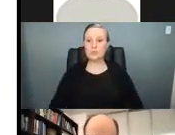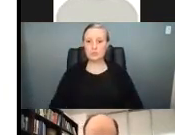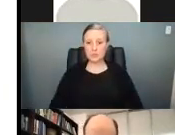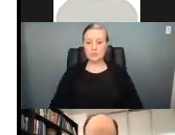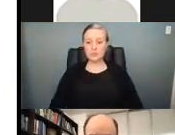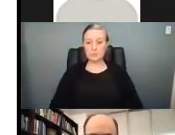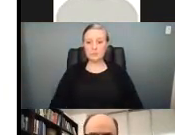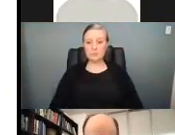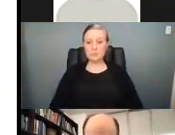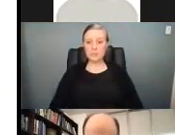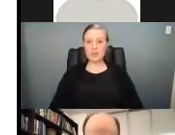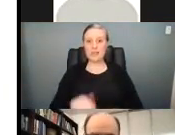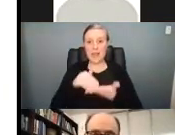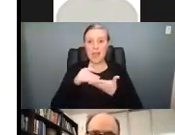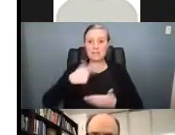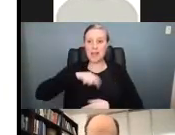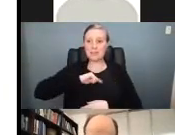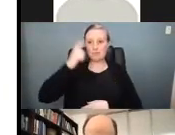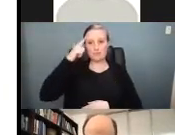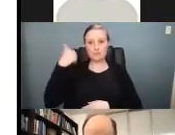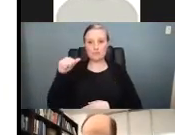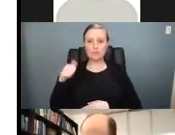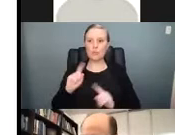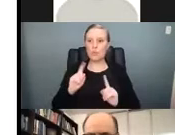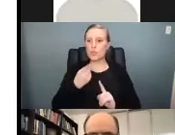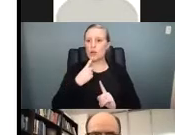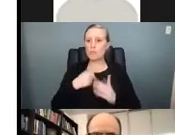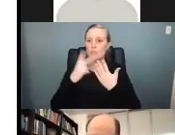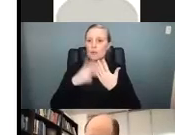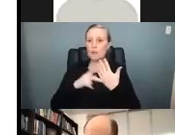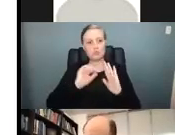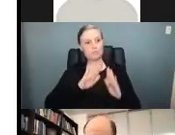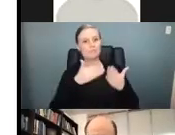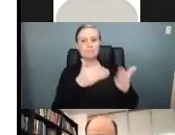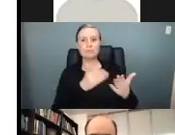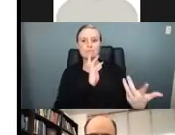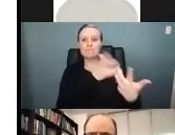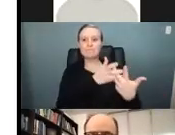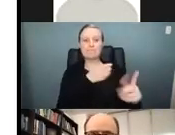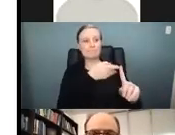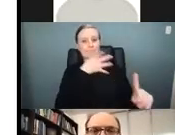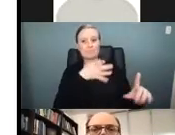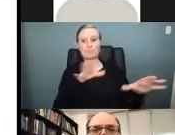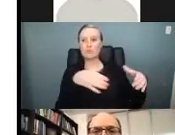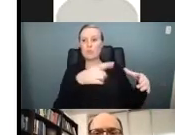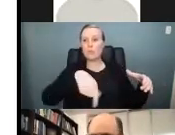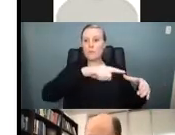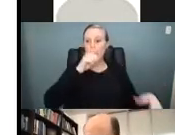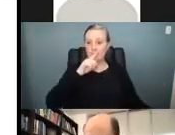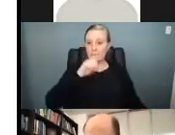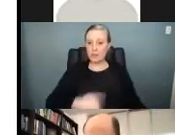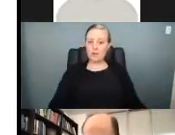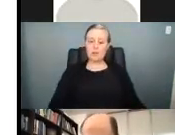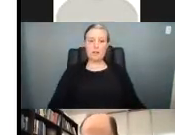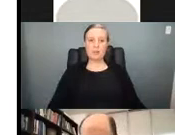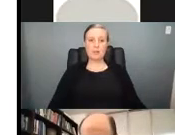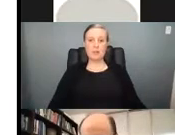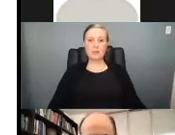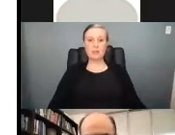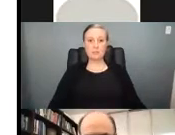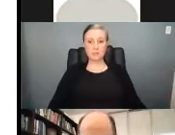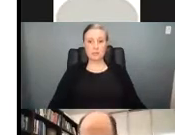of programs might work best with different populations. Let me finish this very quick